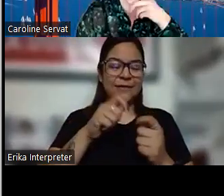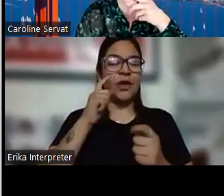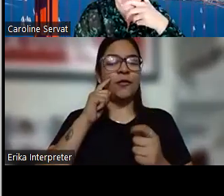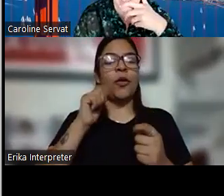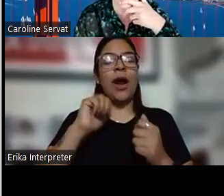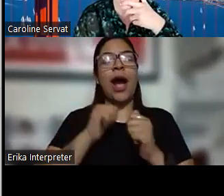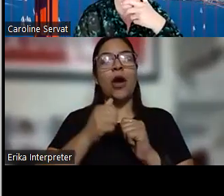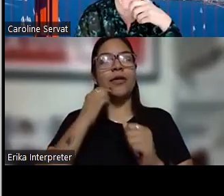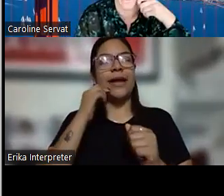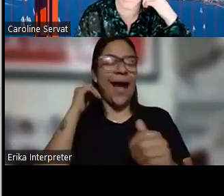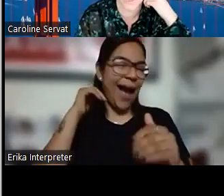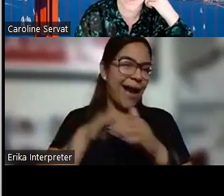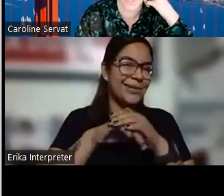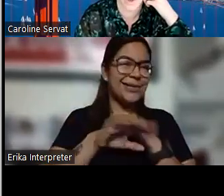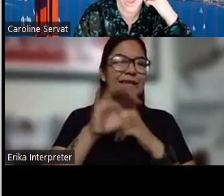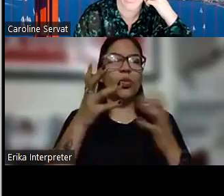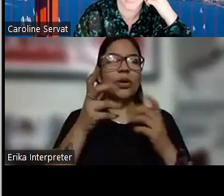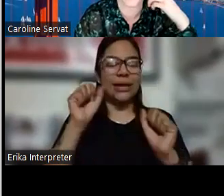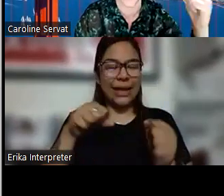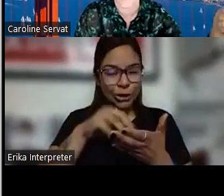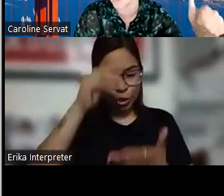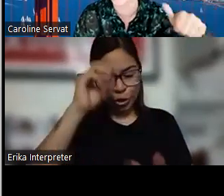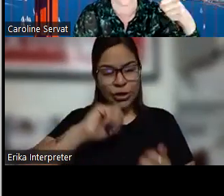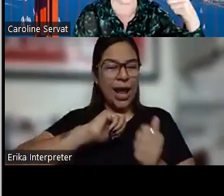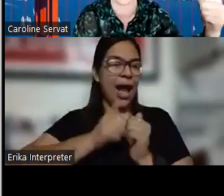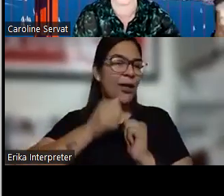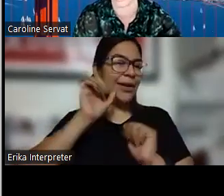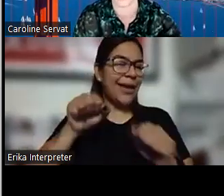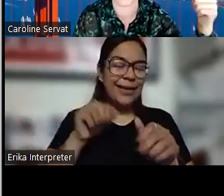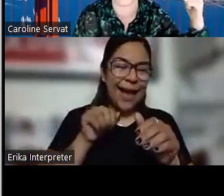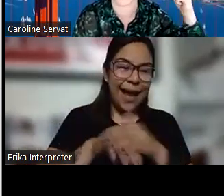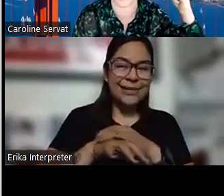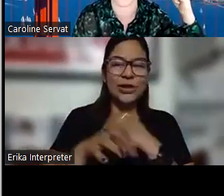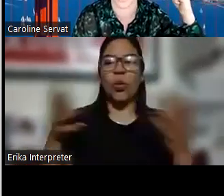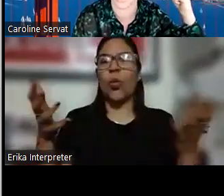how they can learn more about what can you know how to access how what what what types of services